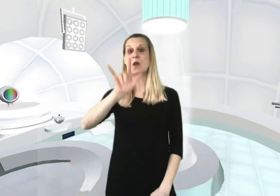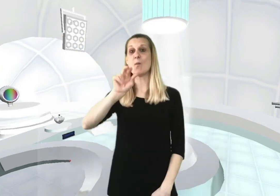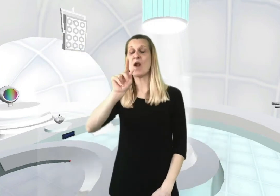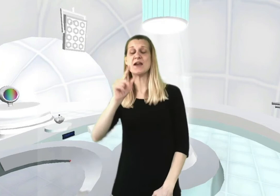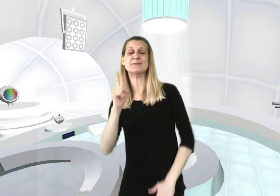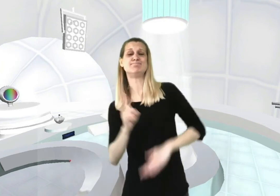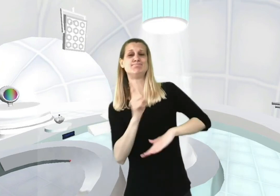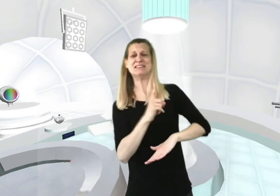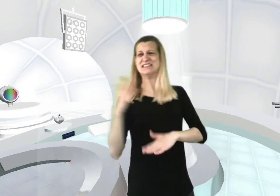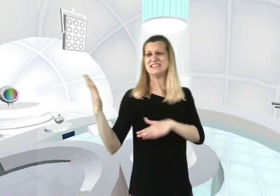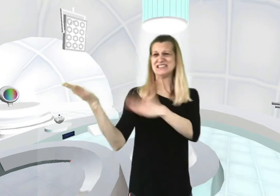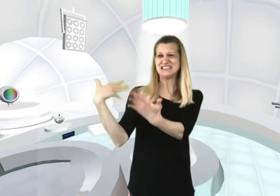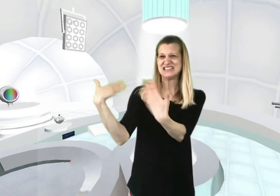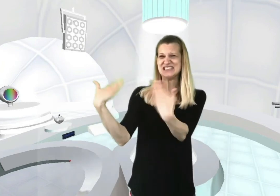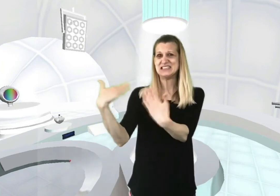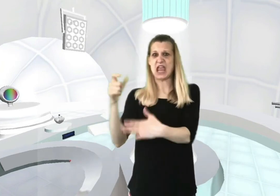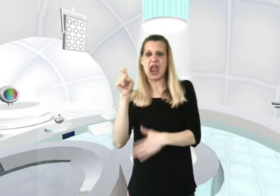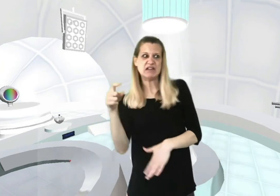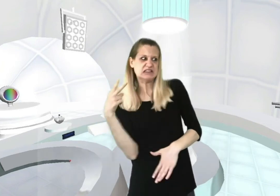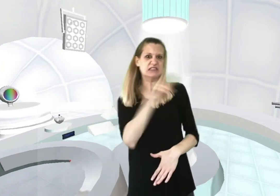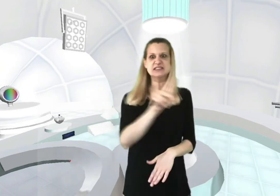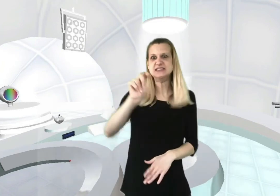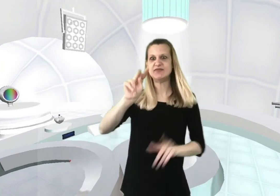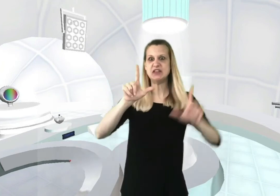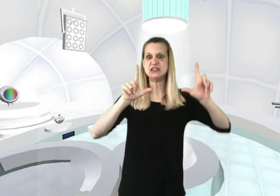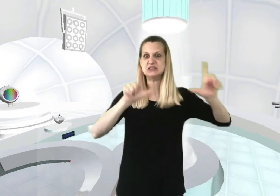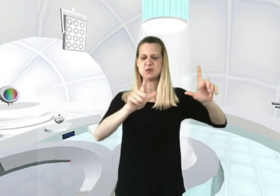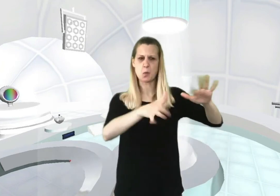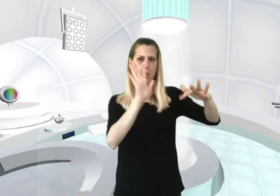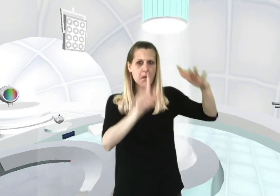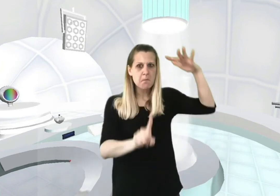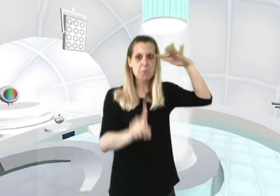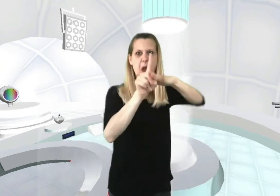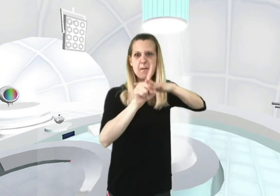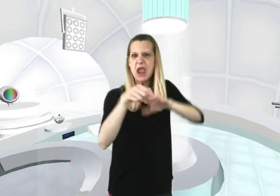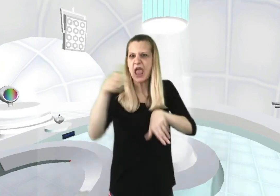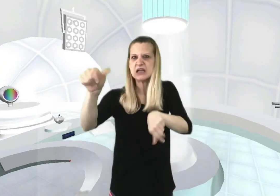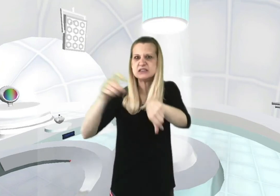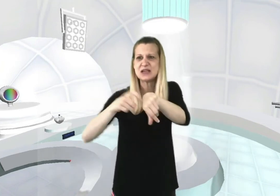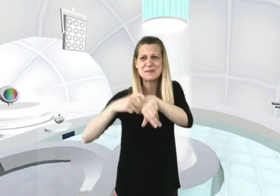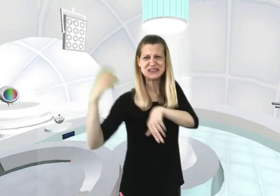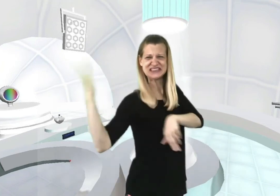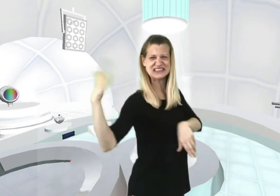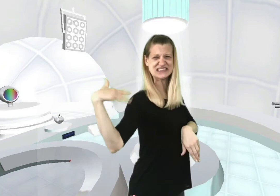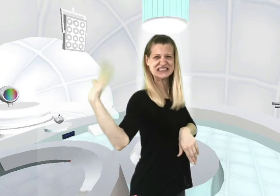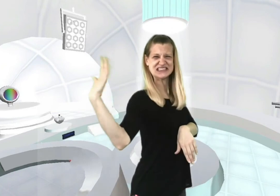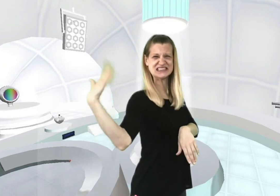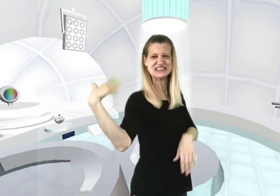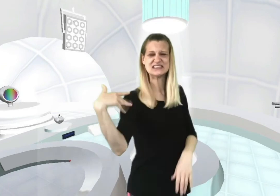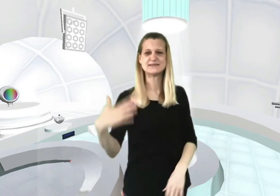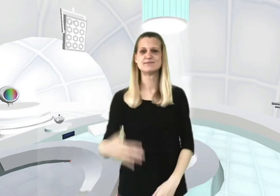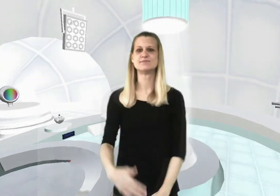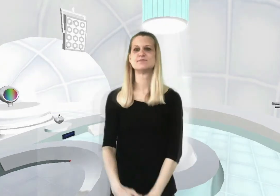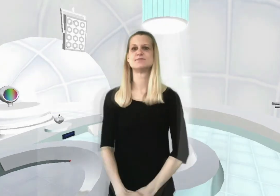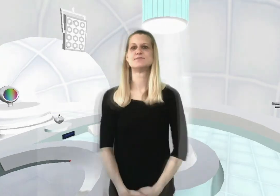"We must watch the television set,’ said Mr. Wonka. "He may come through any moment."